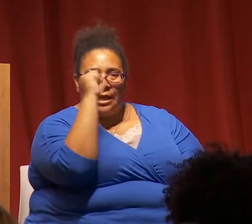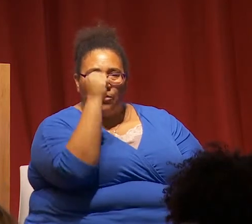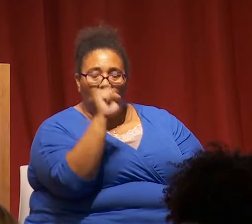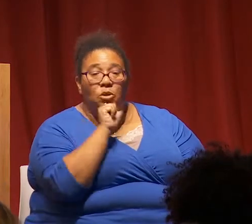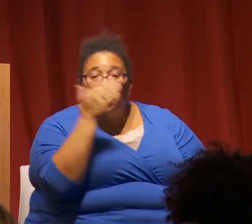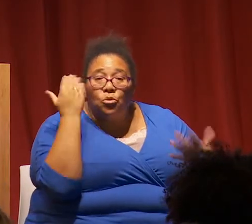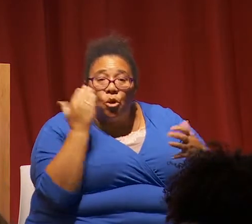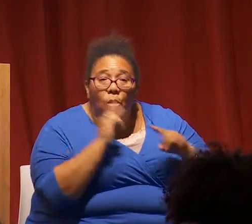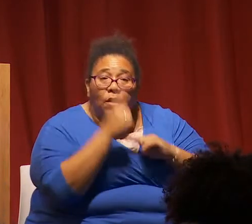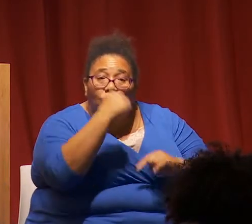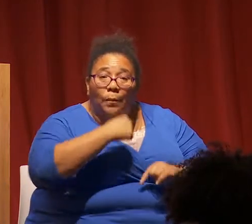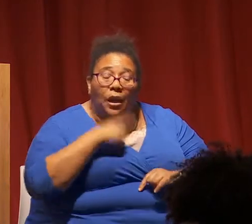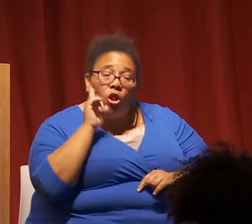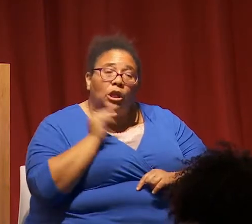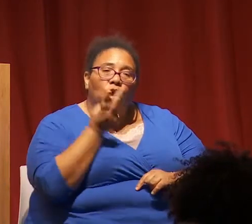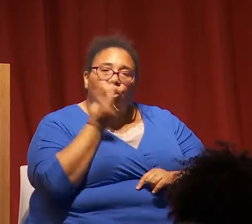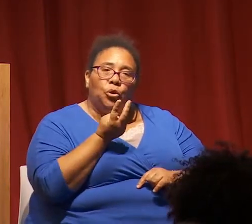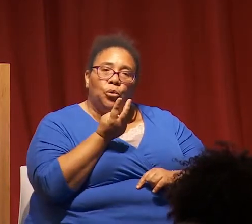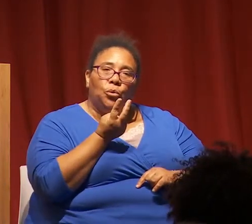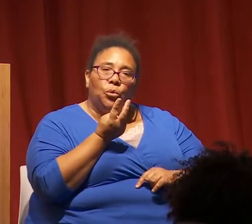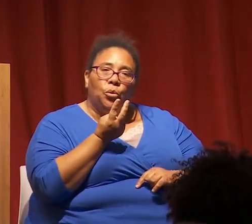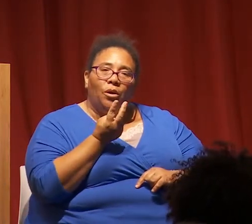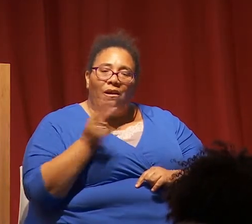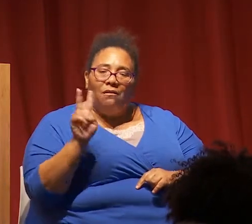And to me it looked like two heterosexual couples.